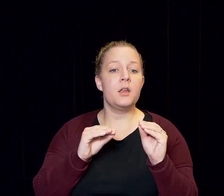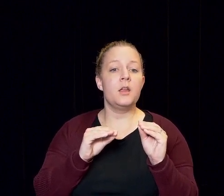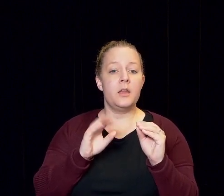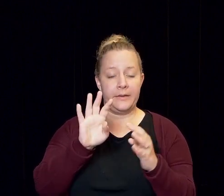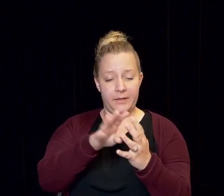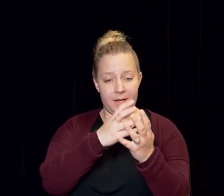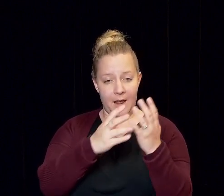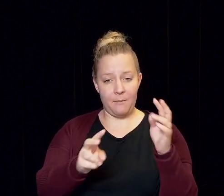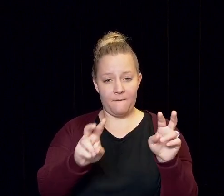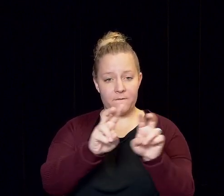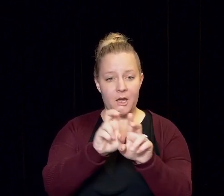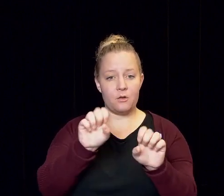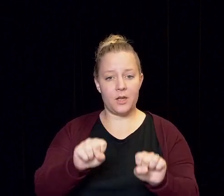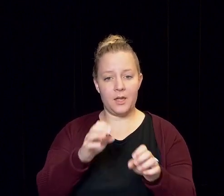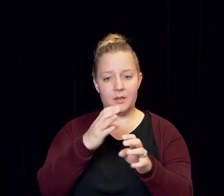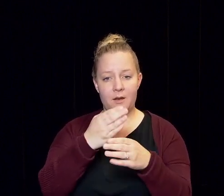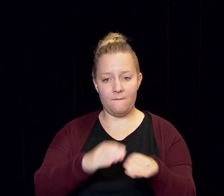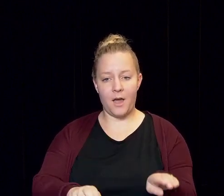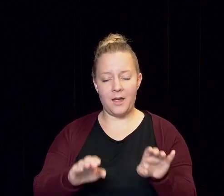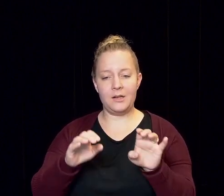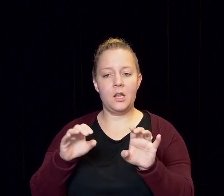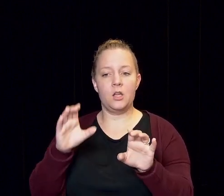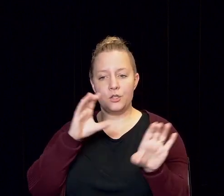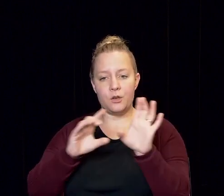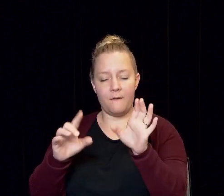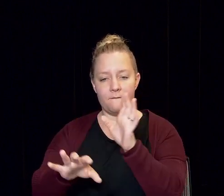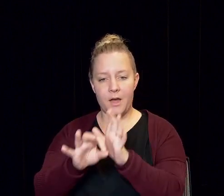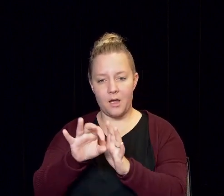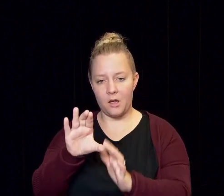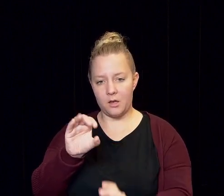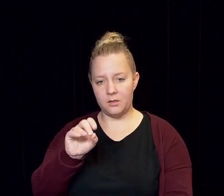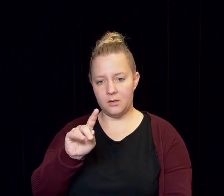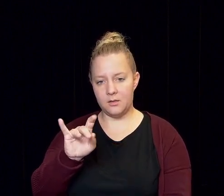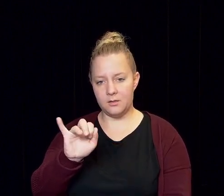we should look for a consistent unit rate. Today we talked about when you graph it, you need two